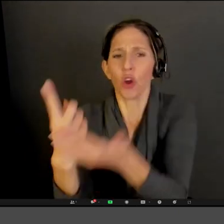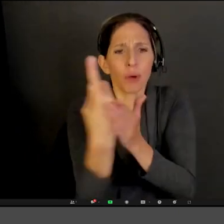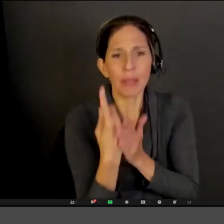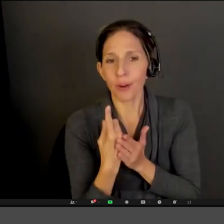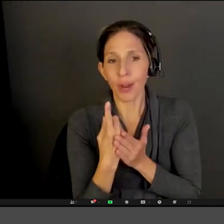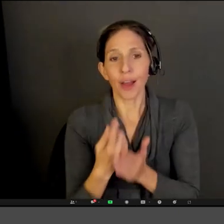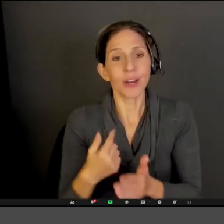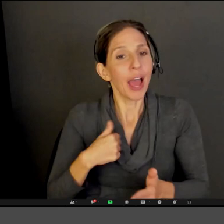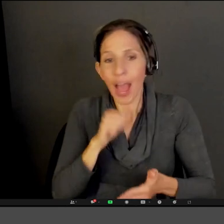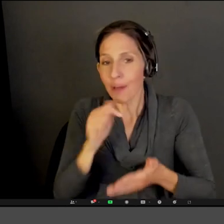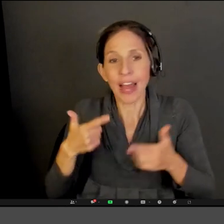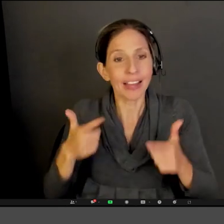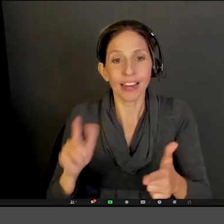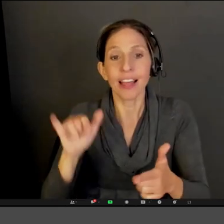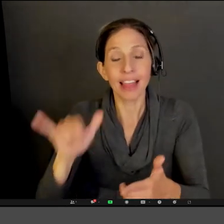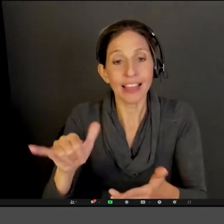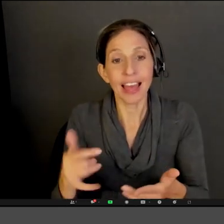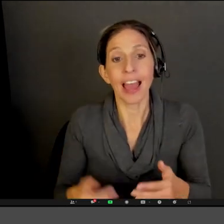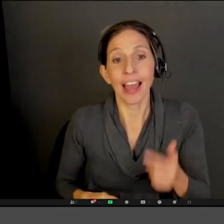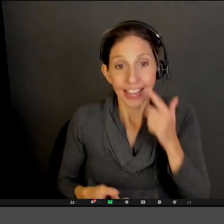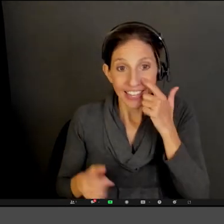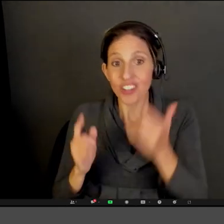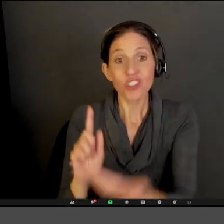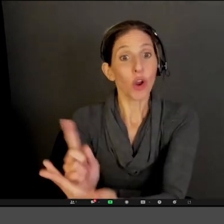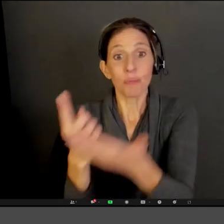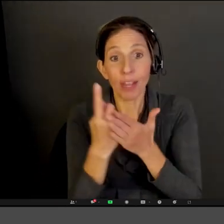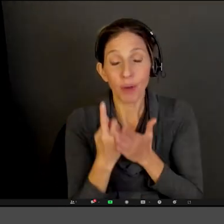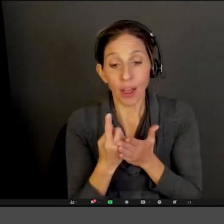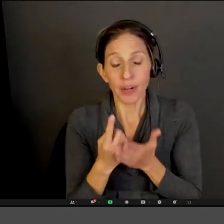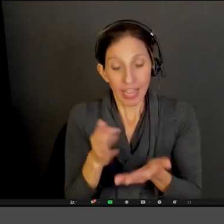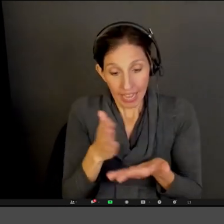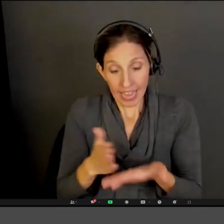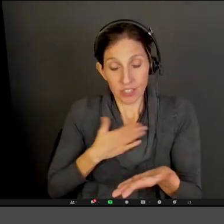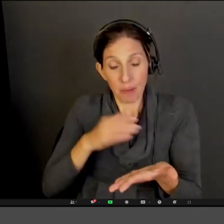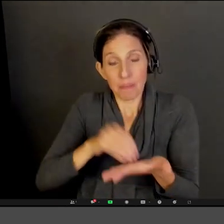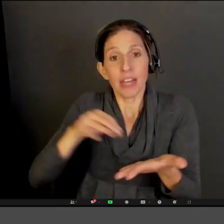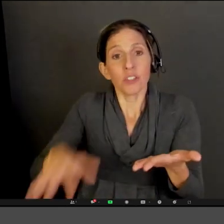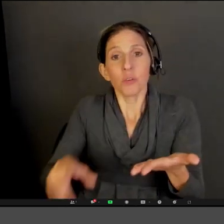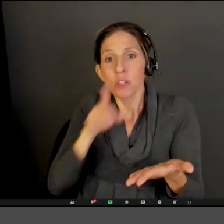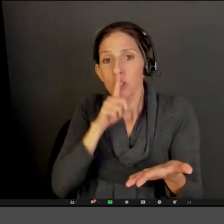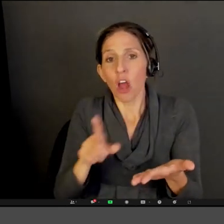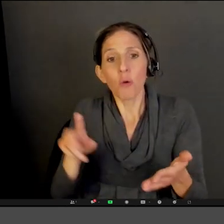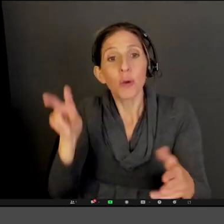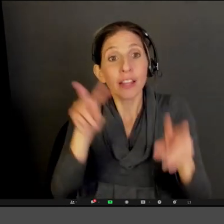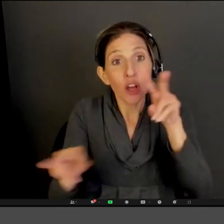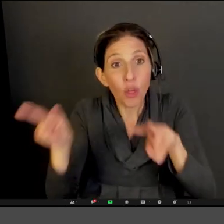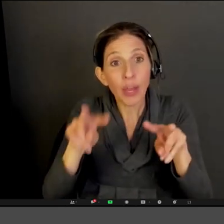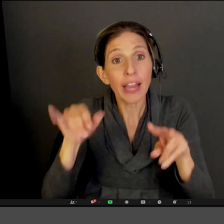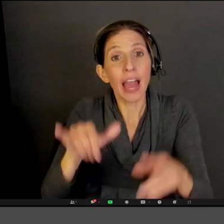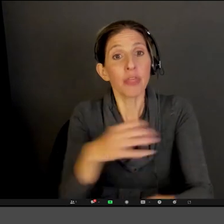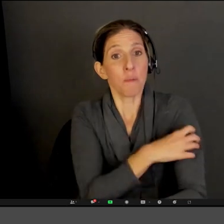AND IT'S, AS SOME OF MY STUDENTS ARE LOOKING AT THE POWER OF ART AND THOSE VISUAL IMAGES IN BUILDING COMMUNITY